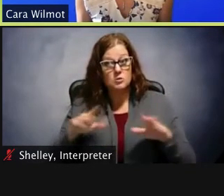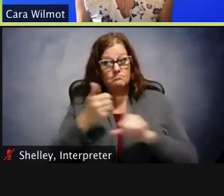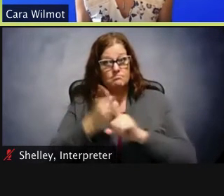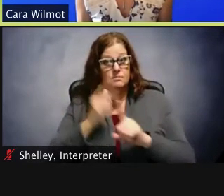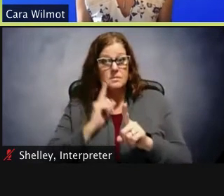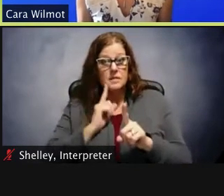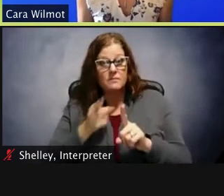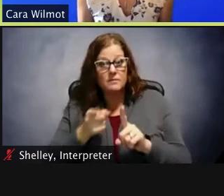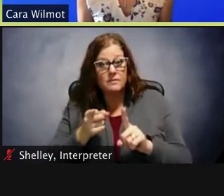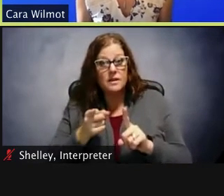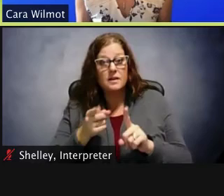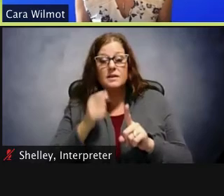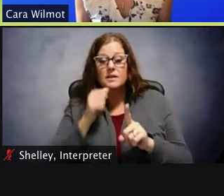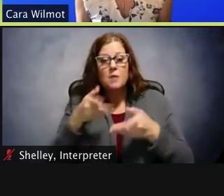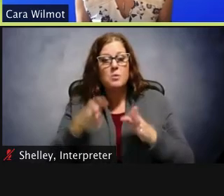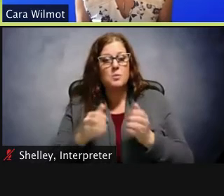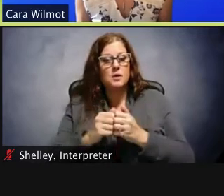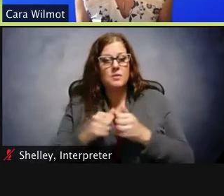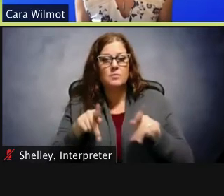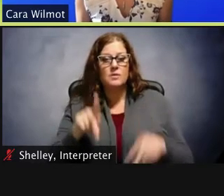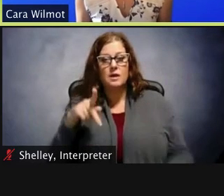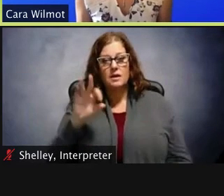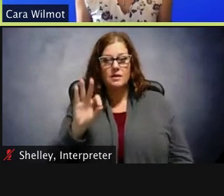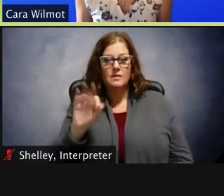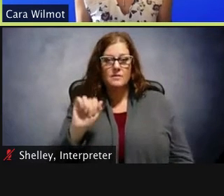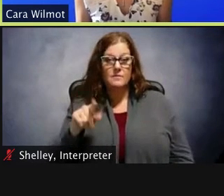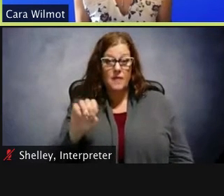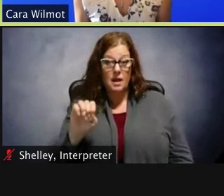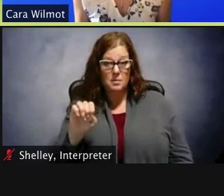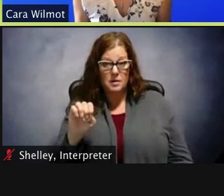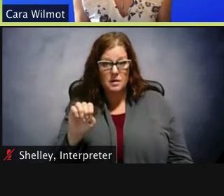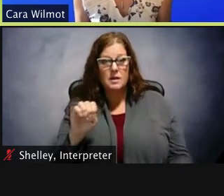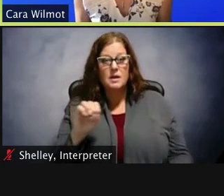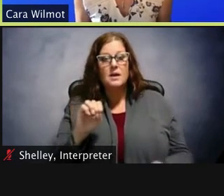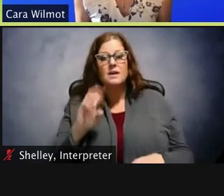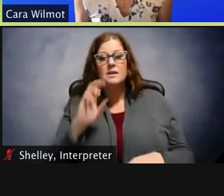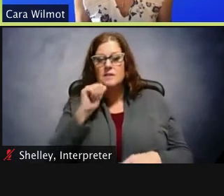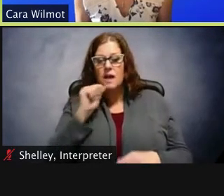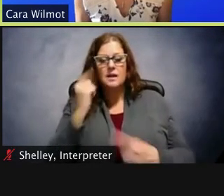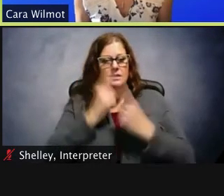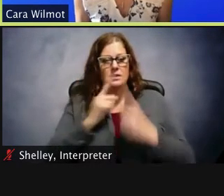does not allow for the provision of FAPE and cannot be considered the LRE for that child."